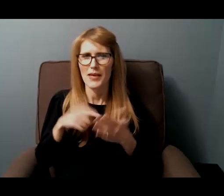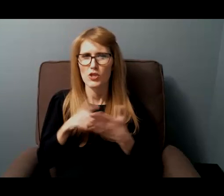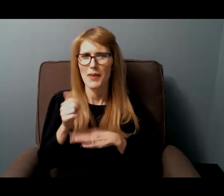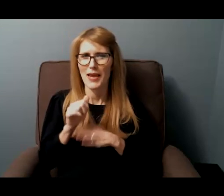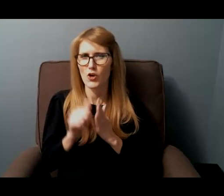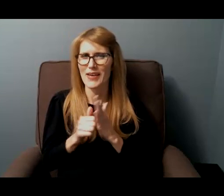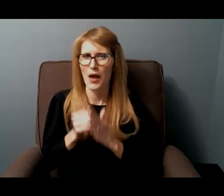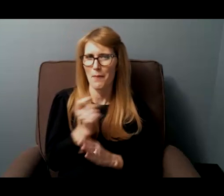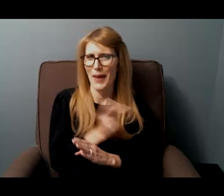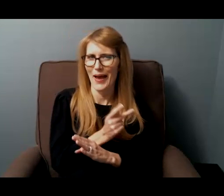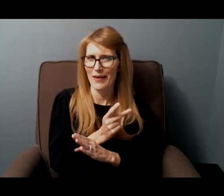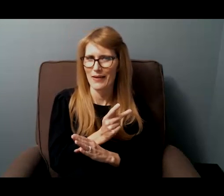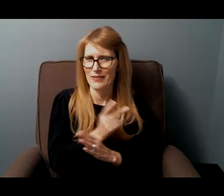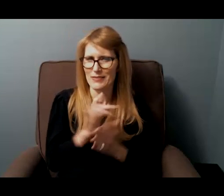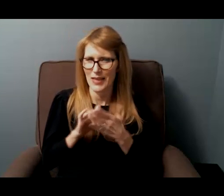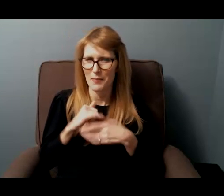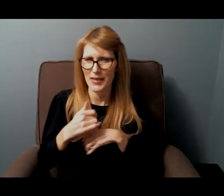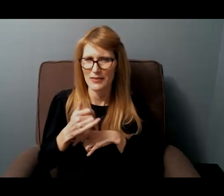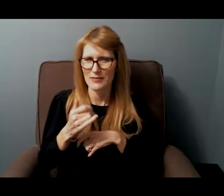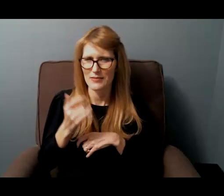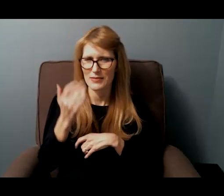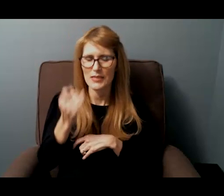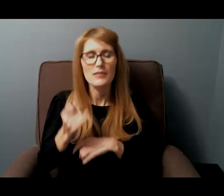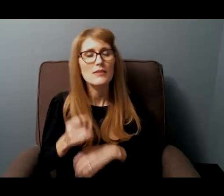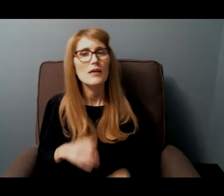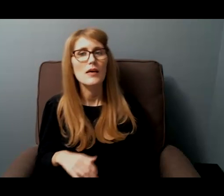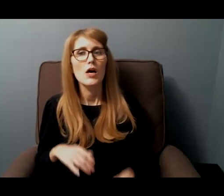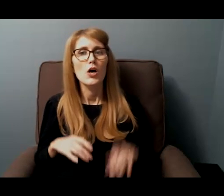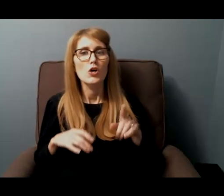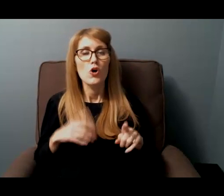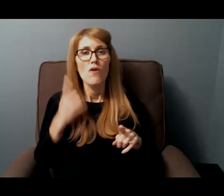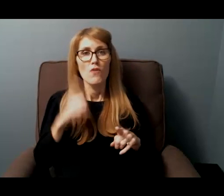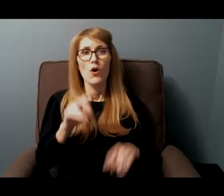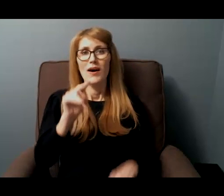say is when it comes to net earnings from self employment, which is what you are asking about,